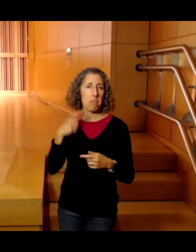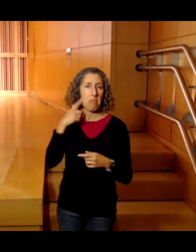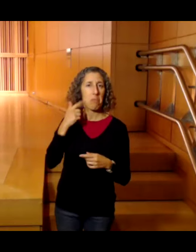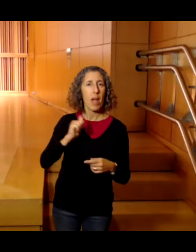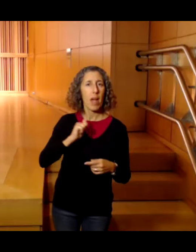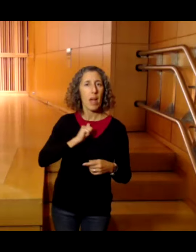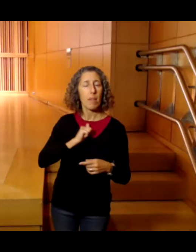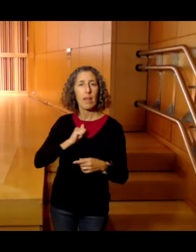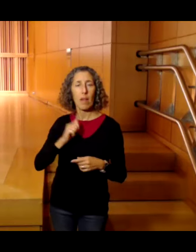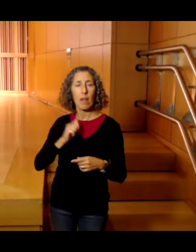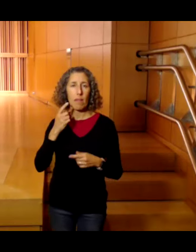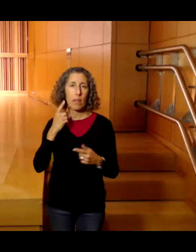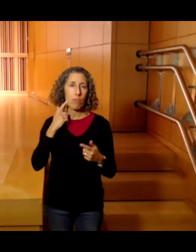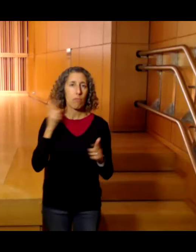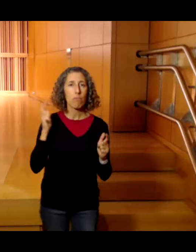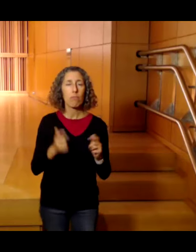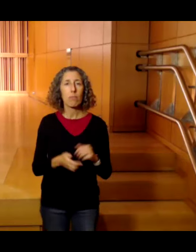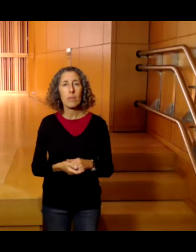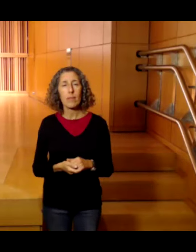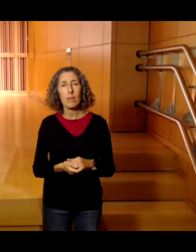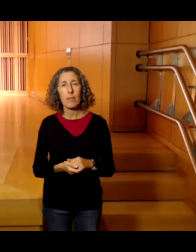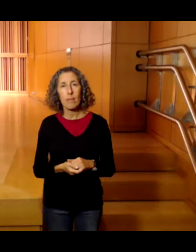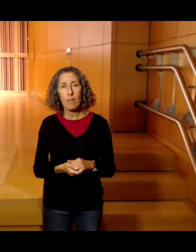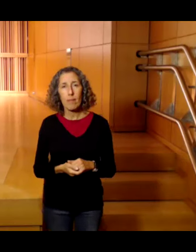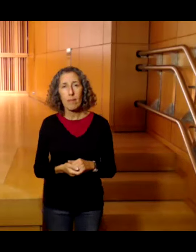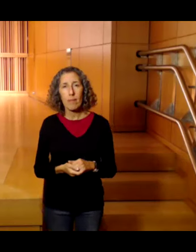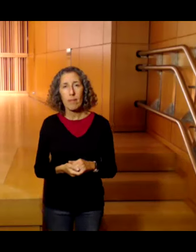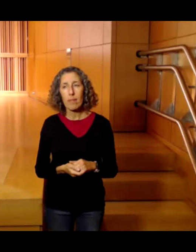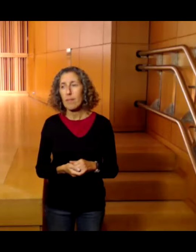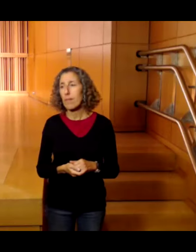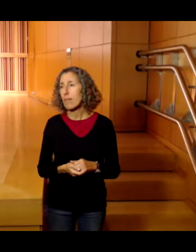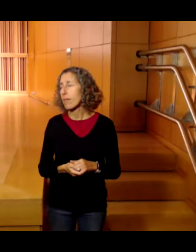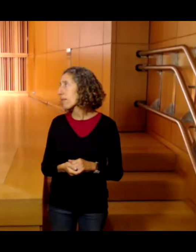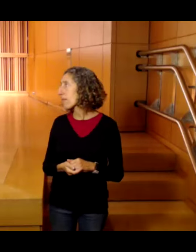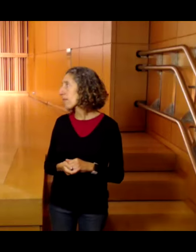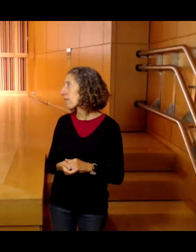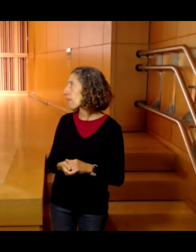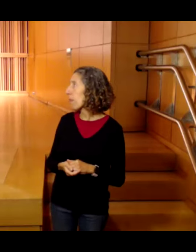Shout. I should pause for a moment.